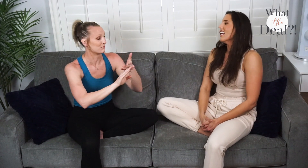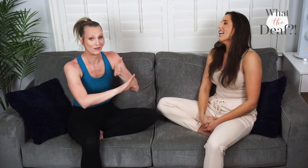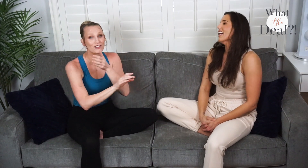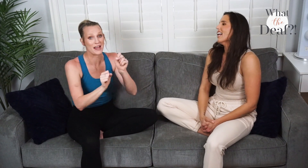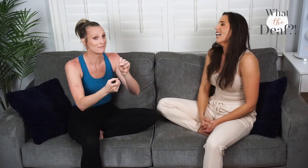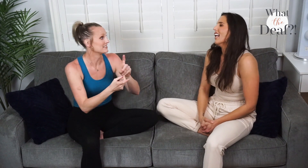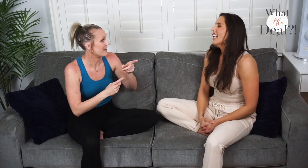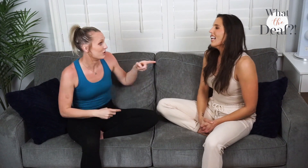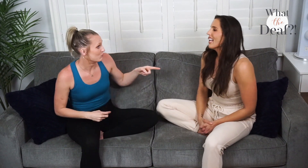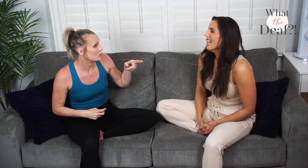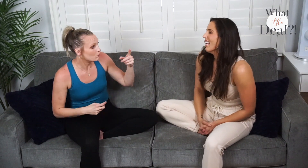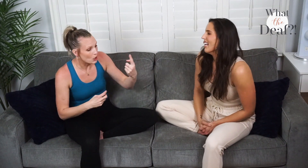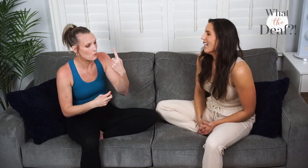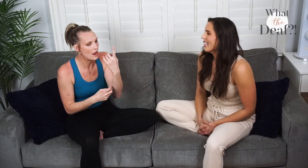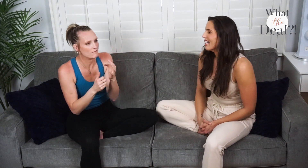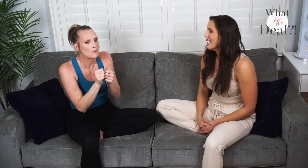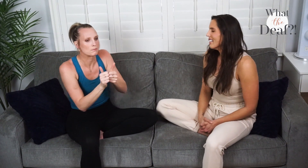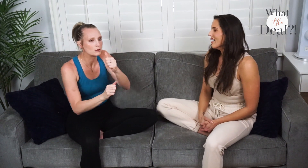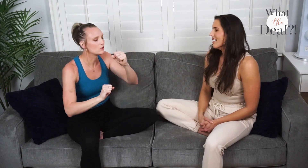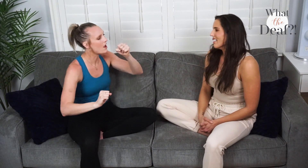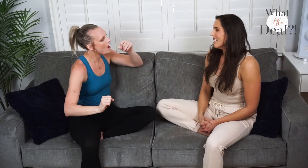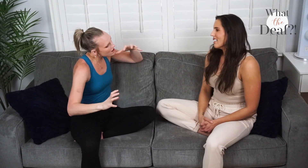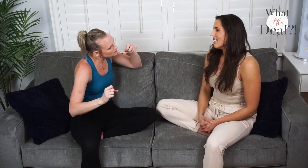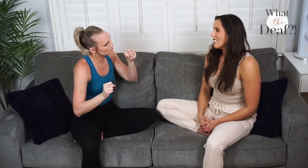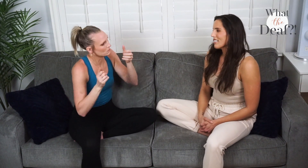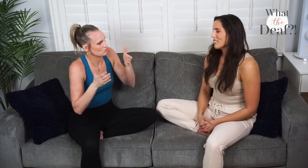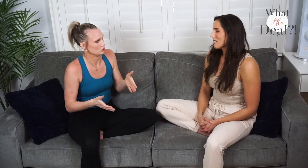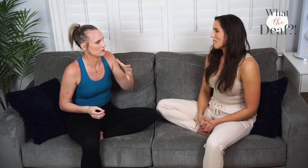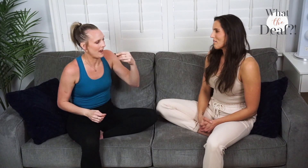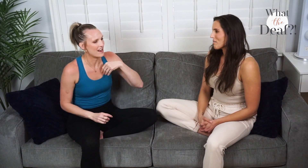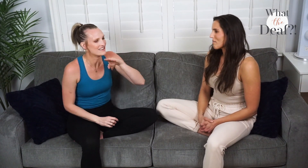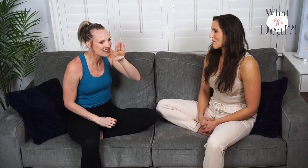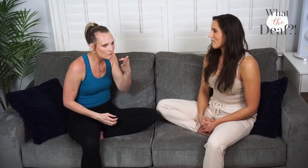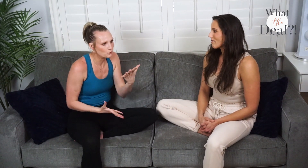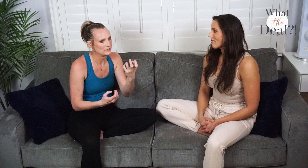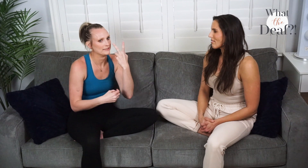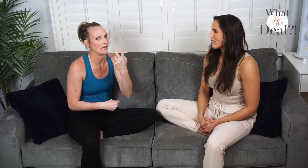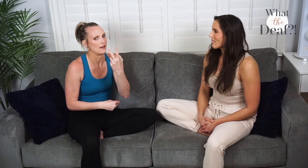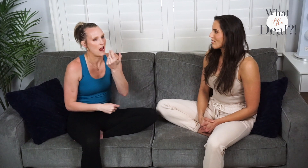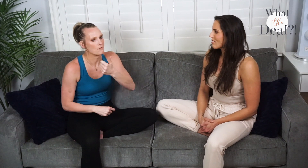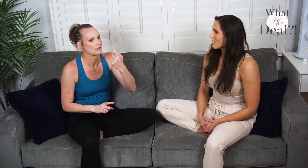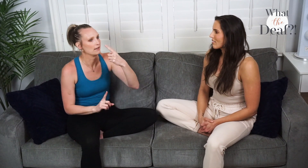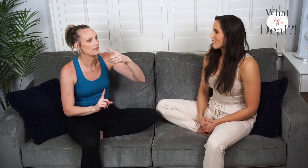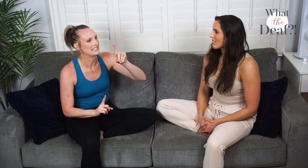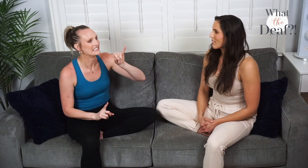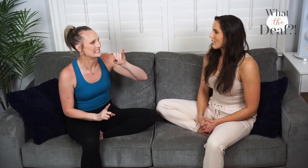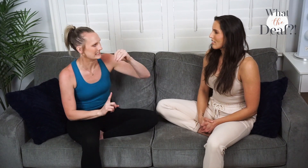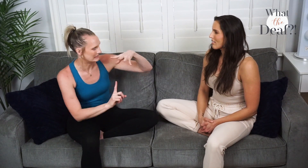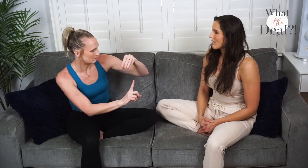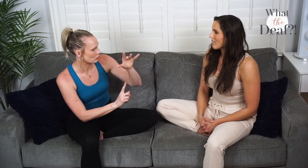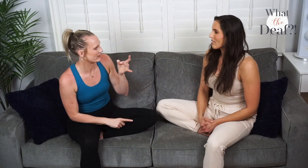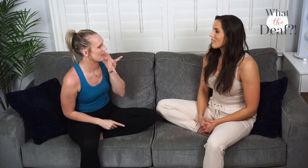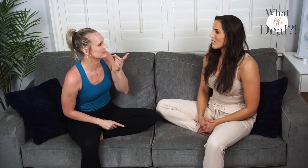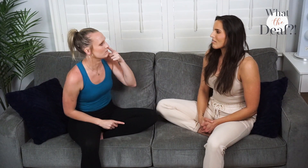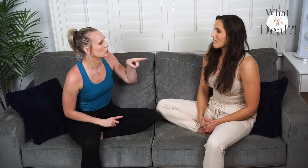before they can date you! You are one of the most incredible people I’ve ever met and I don’t want anybody to dim your light for you.